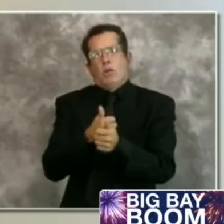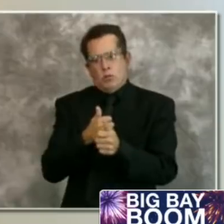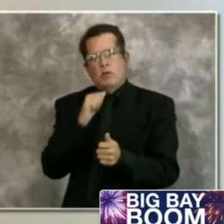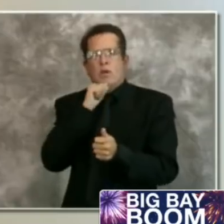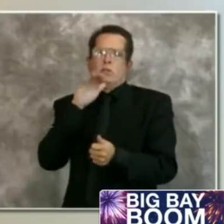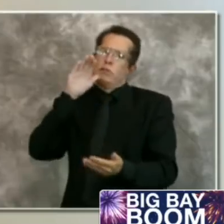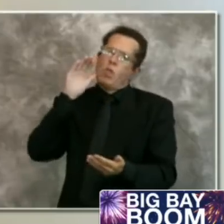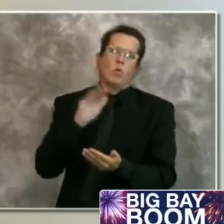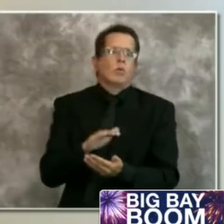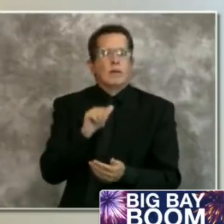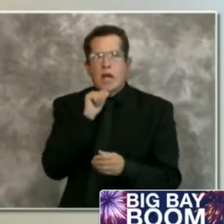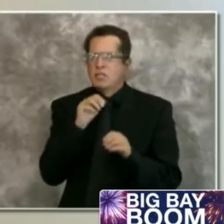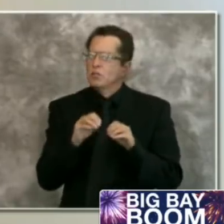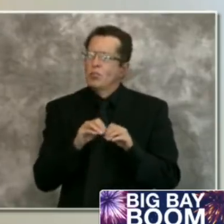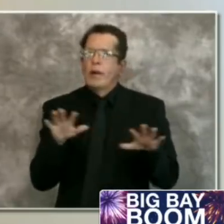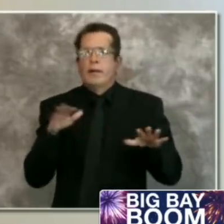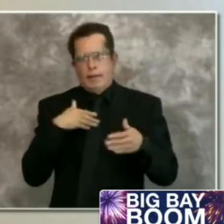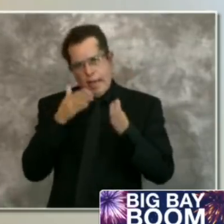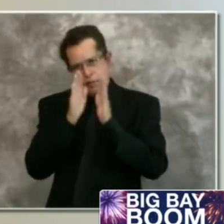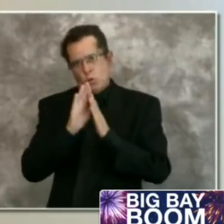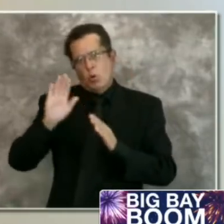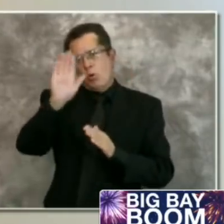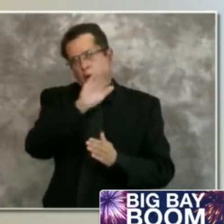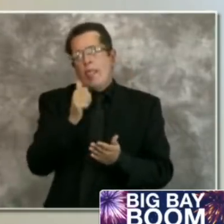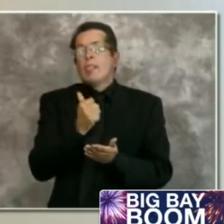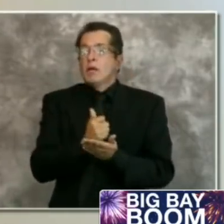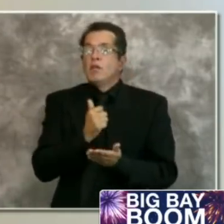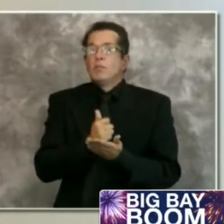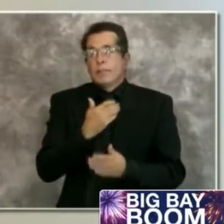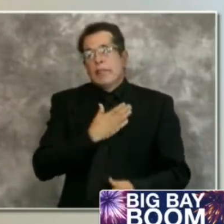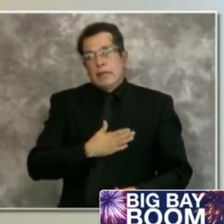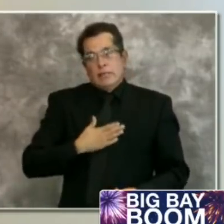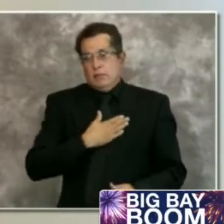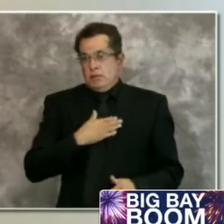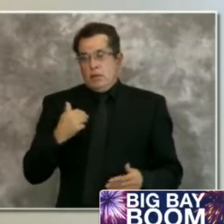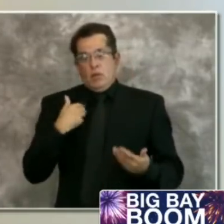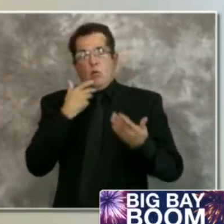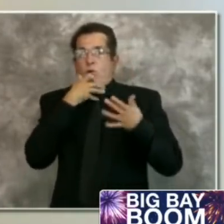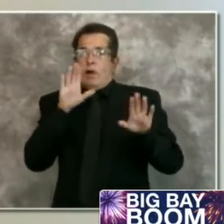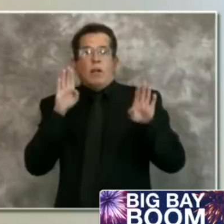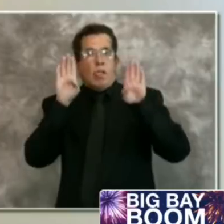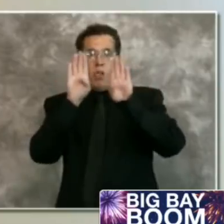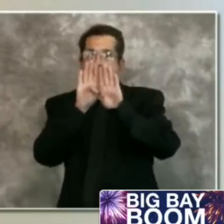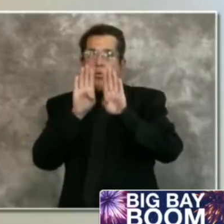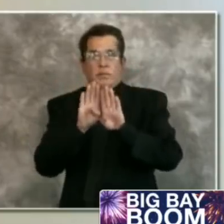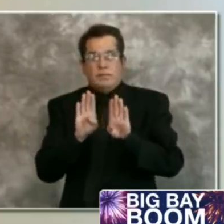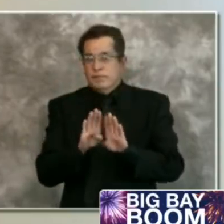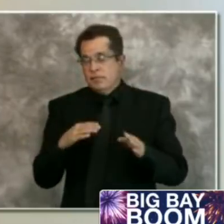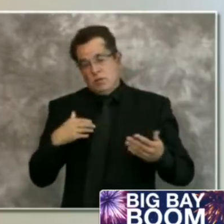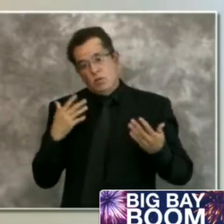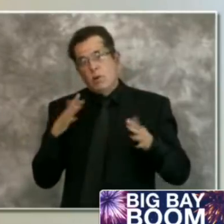GO IT'S RUNNING THE ACTIONS WE'RE TAKING NOW. BUT IT IS IMPORTANT THAT WE ALL DO OUR PART TO SLOW THE SPREAD AND SO